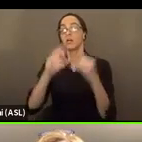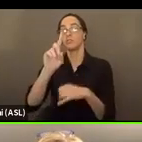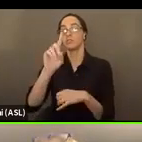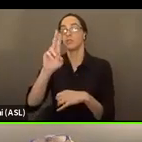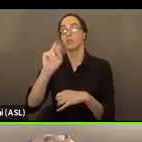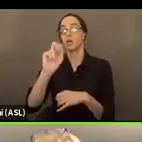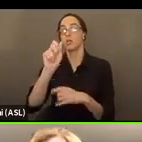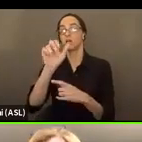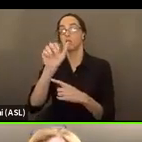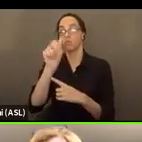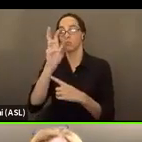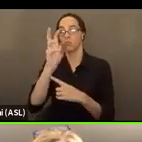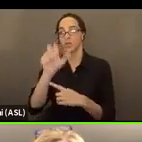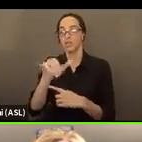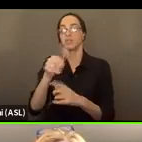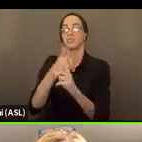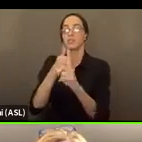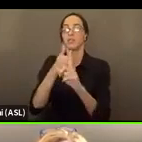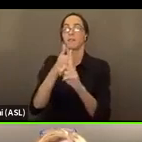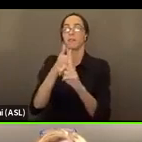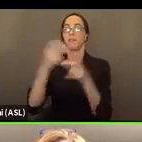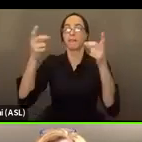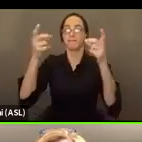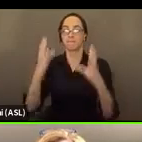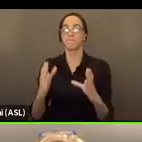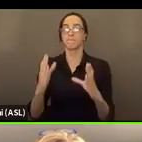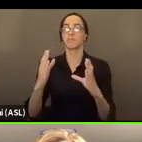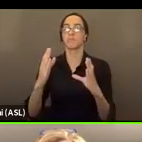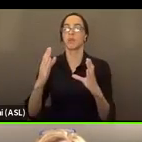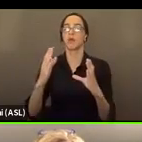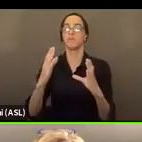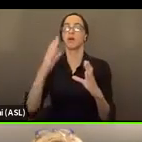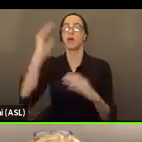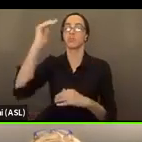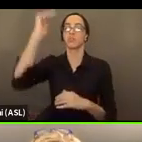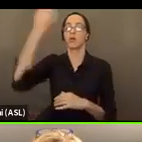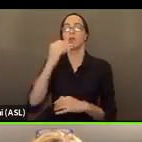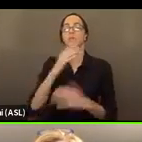and aging divisions excuse me long day we also have michael humphrey